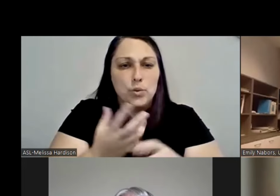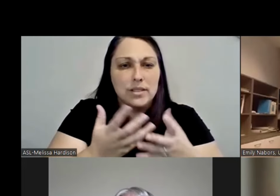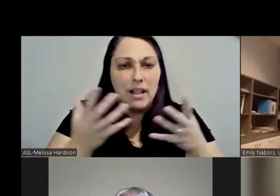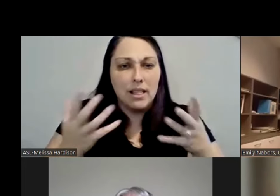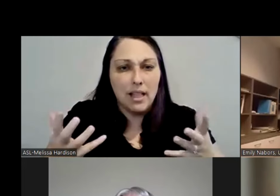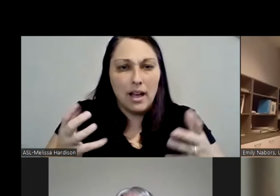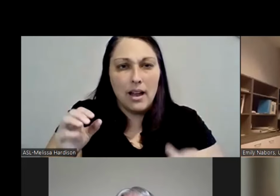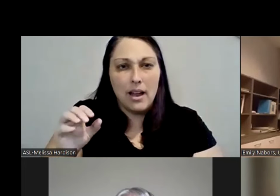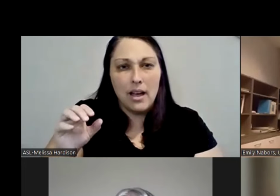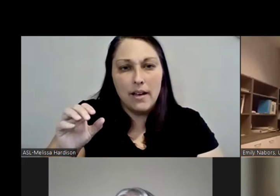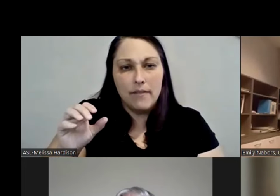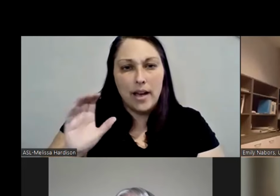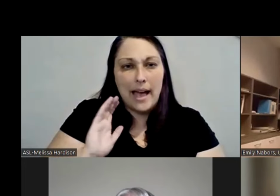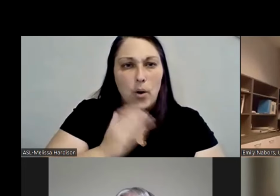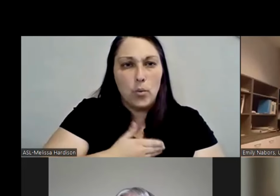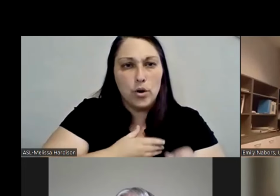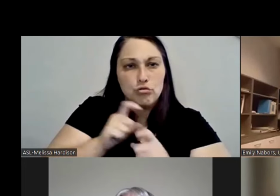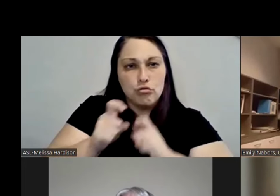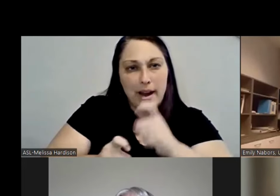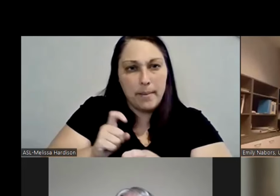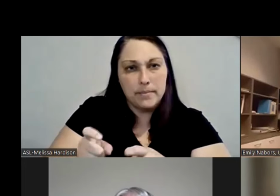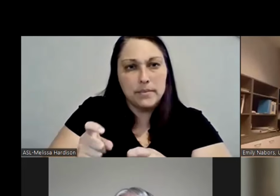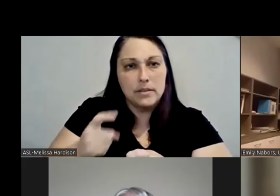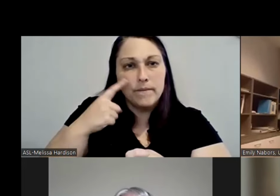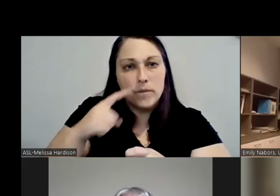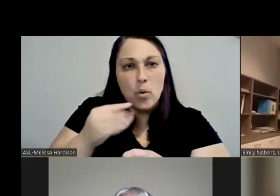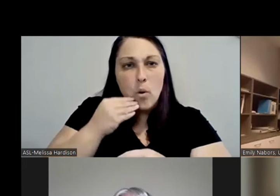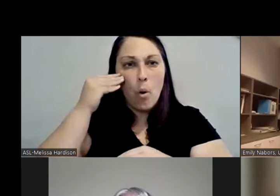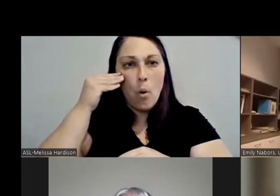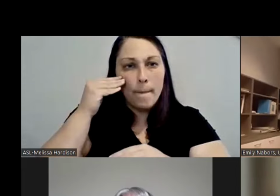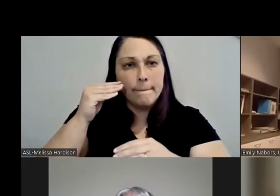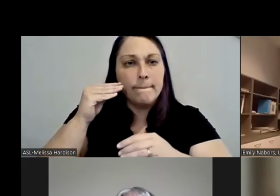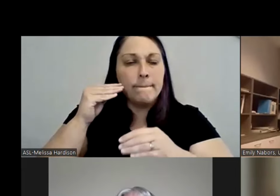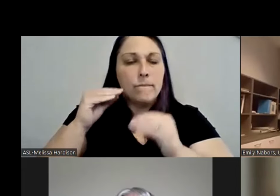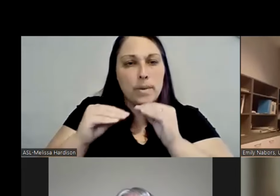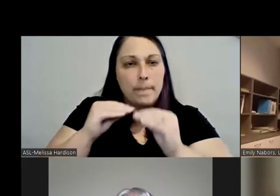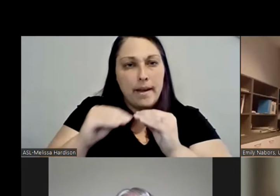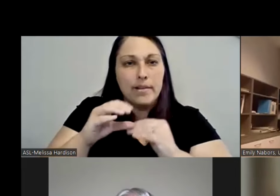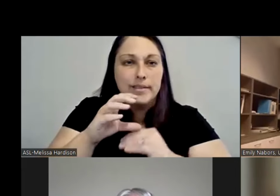Modifications, art, it is because of the complexity of funding sources, and the diversity of these funding sources.